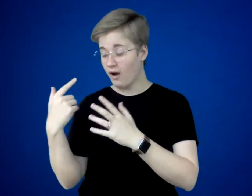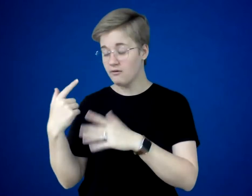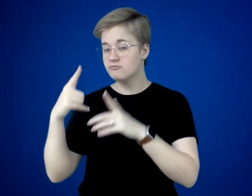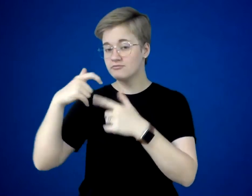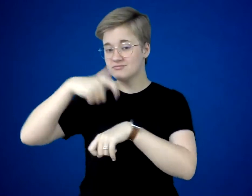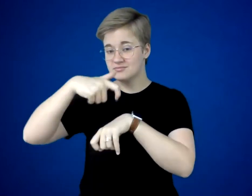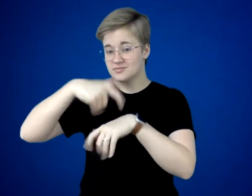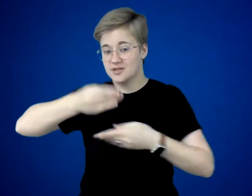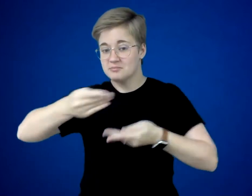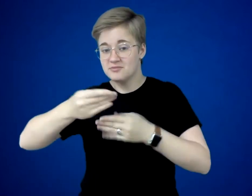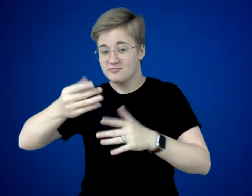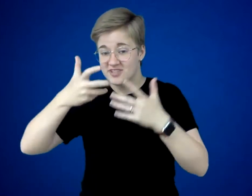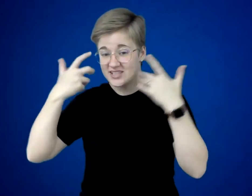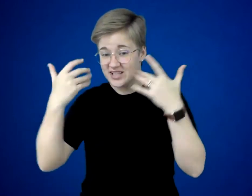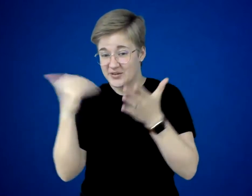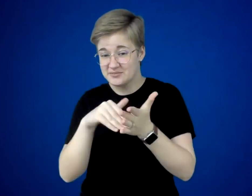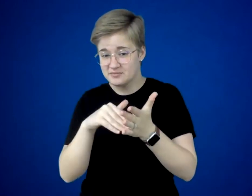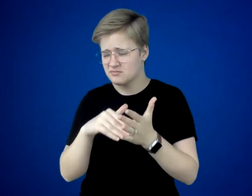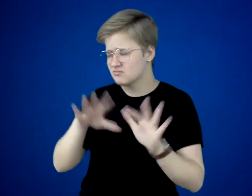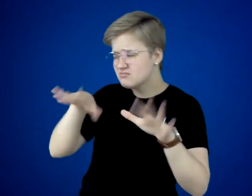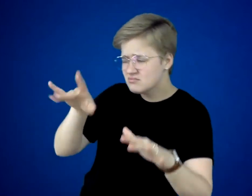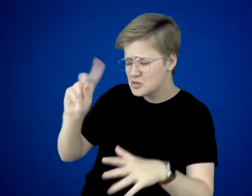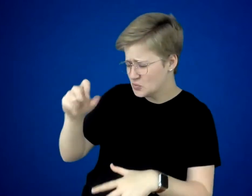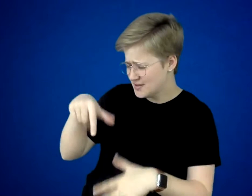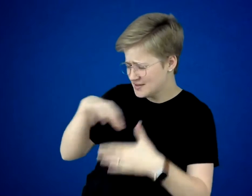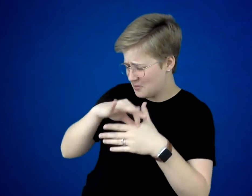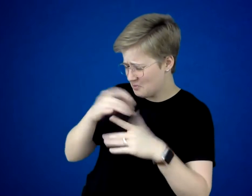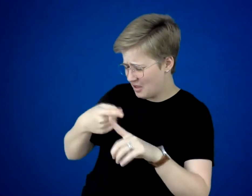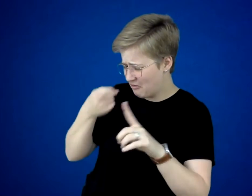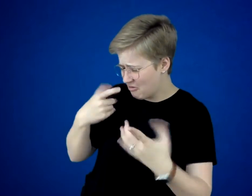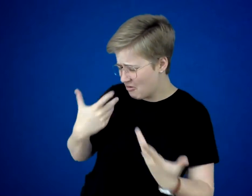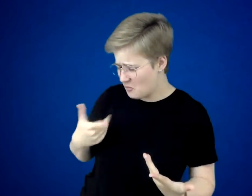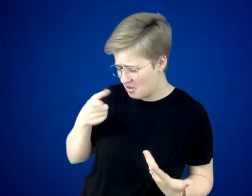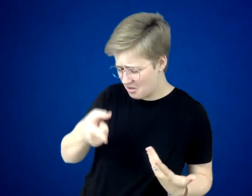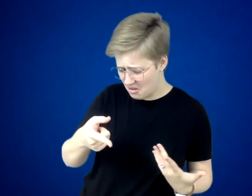“Where’d this meat come from?” his father asked, pointing at the bloody brown bag.